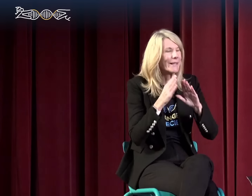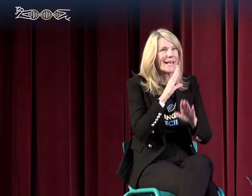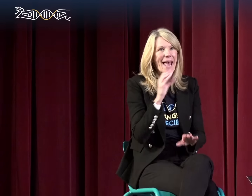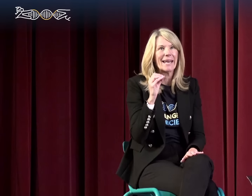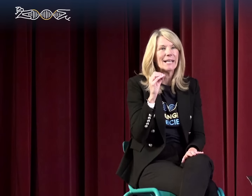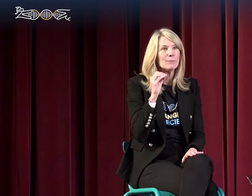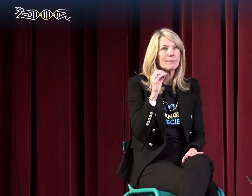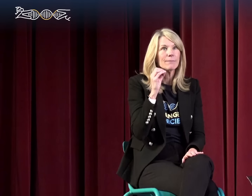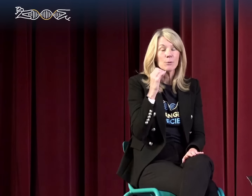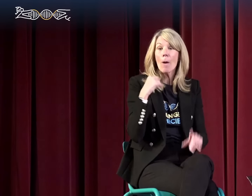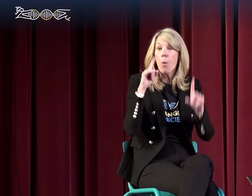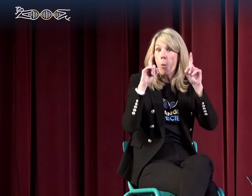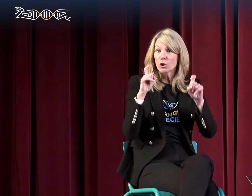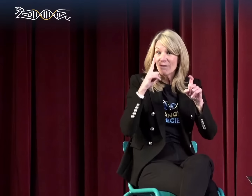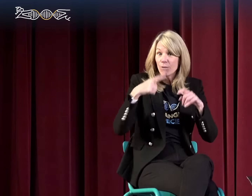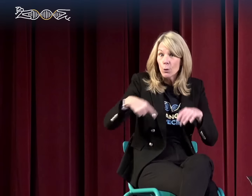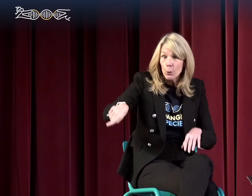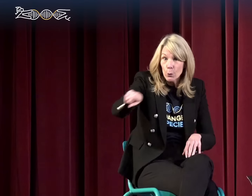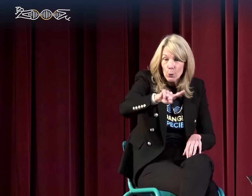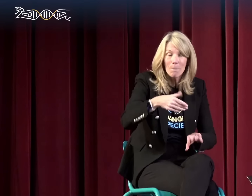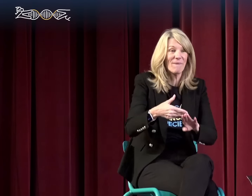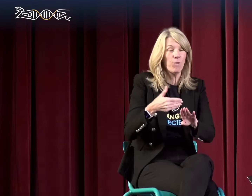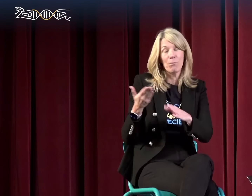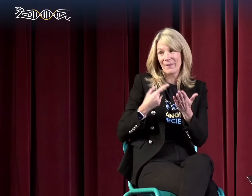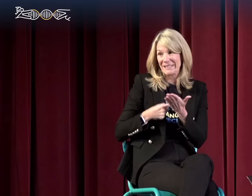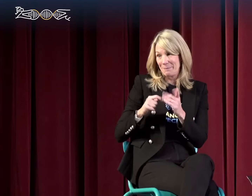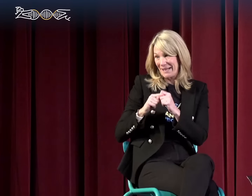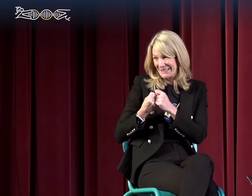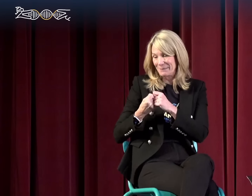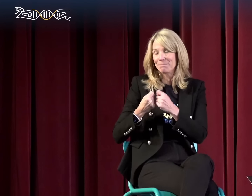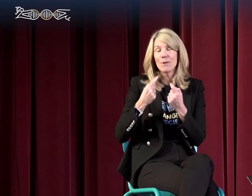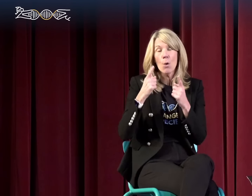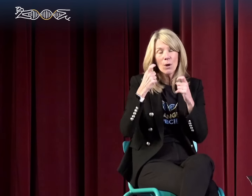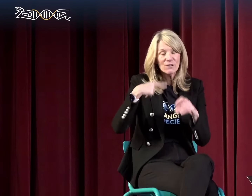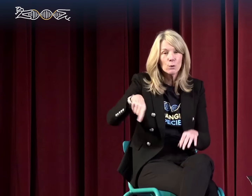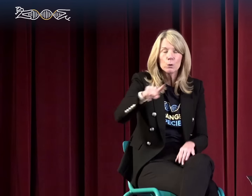Question that I have for all of you before I bring on the debate team, is